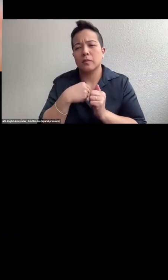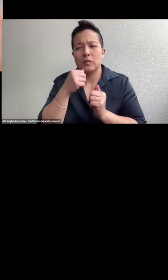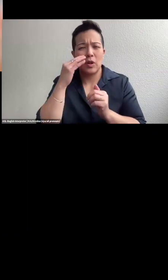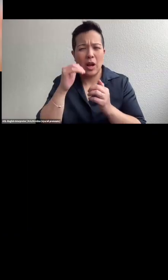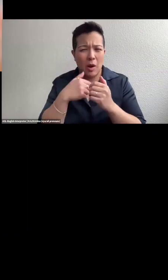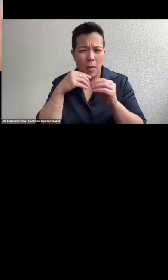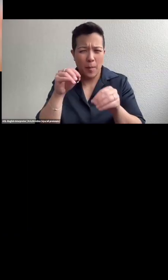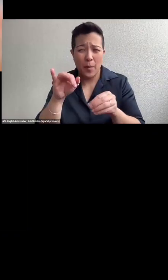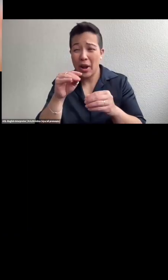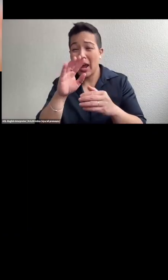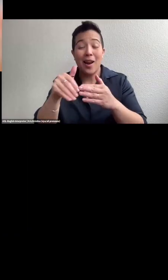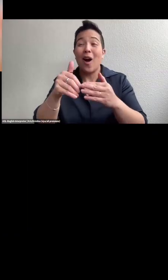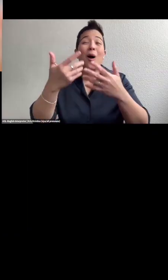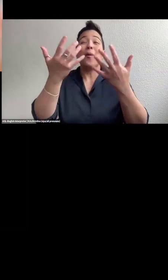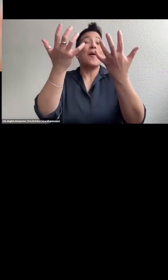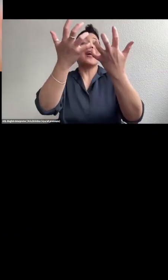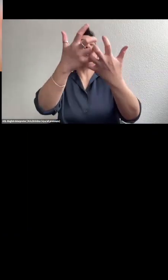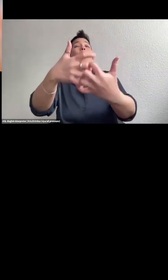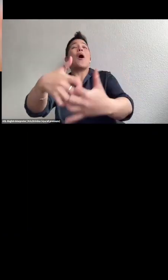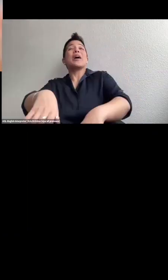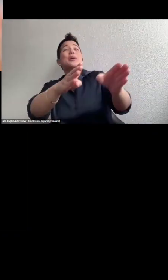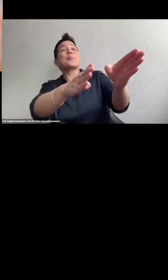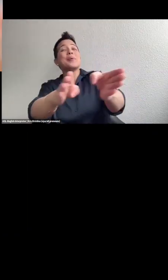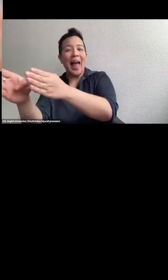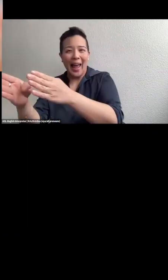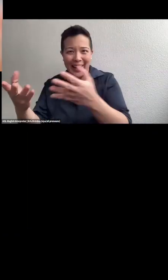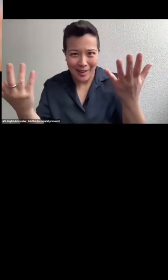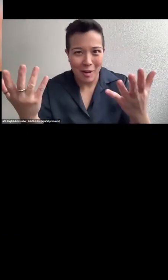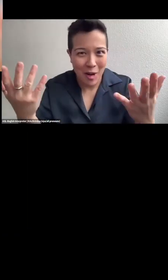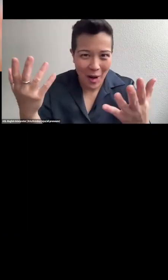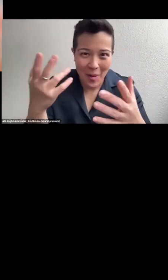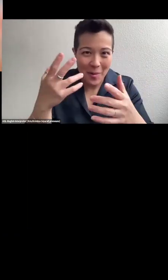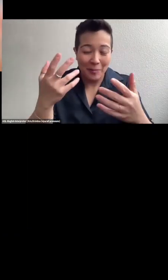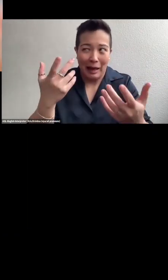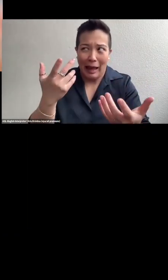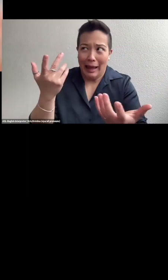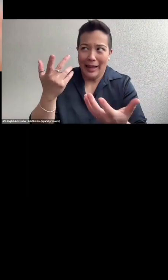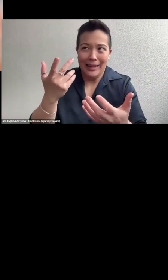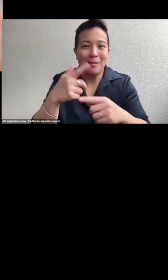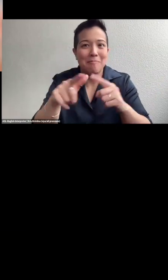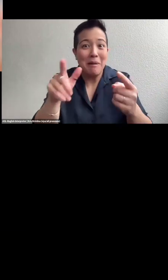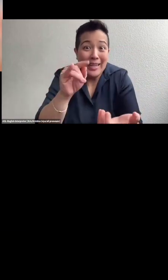like, and it all went according to plan. But, you know, but it did end up, they adore each